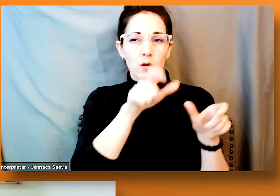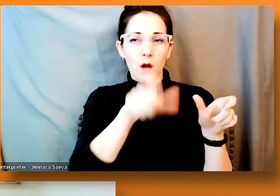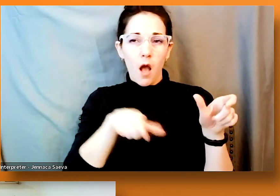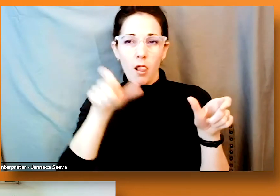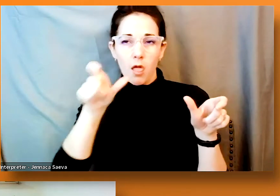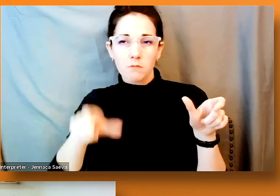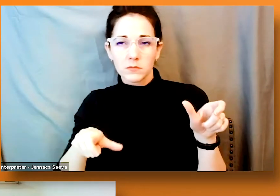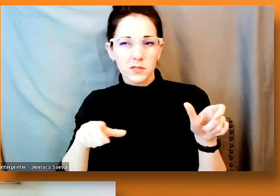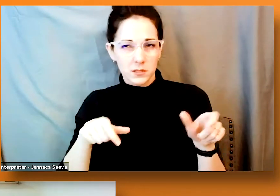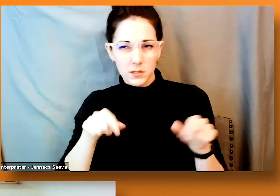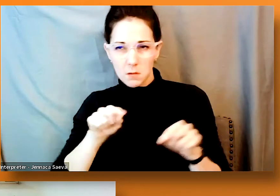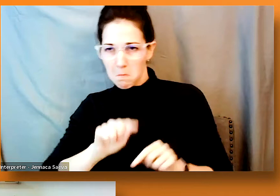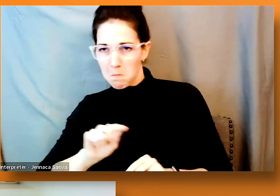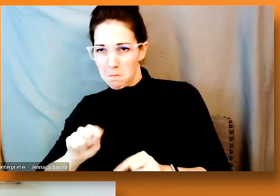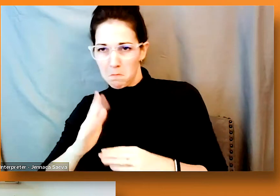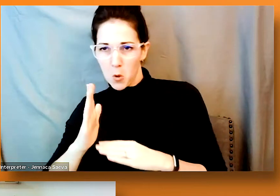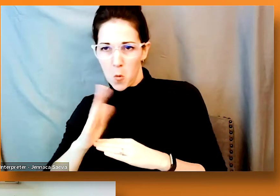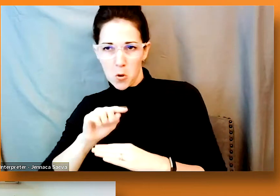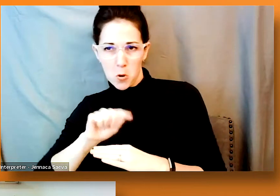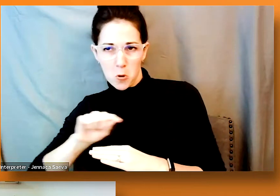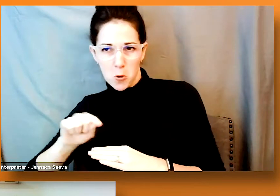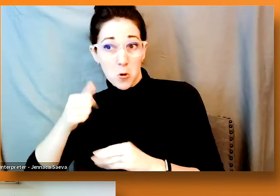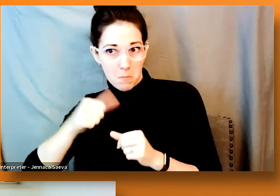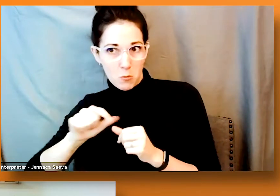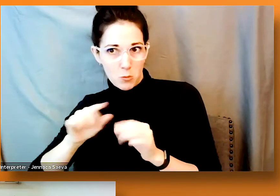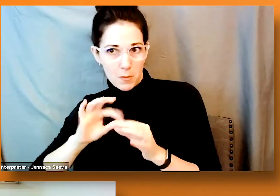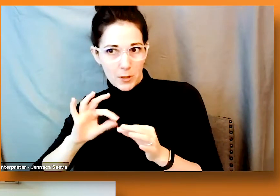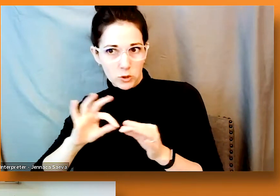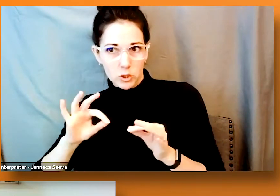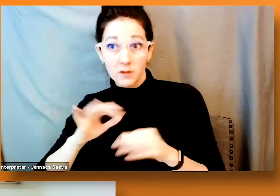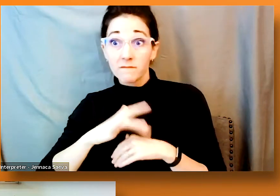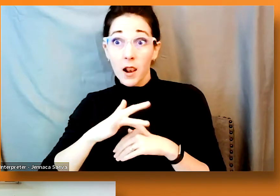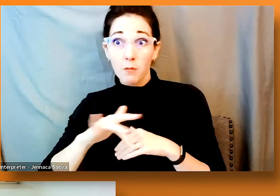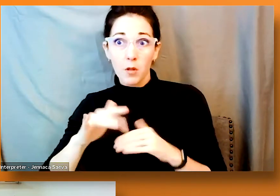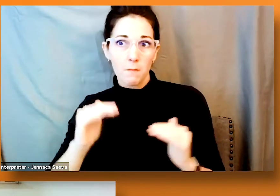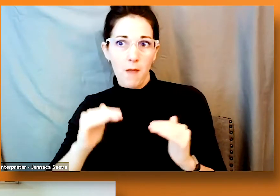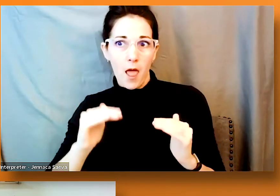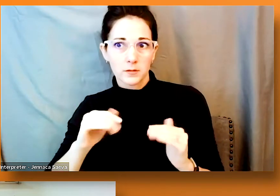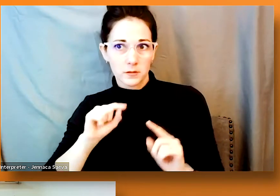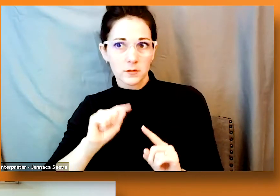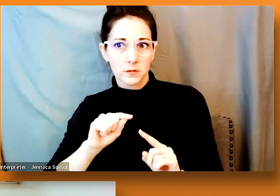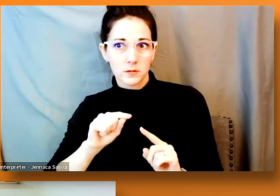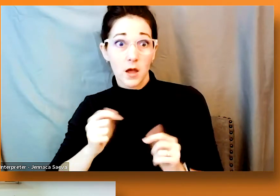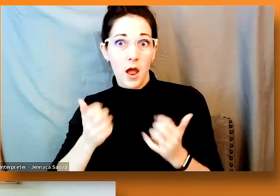that I mentioned, your available balance.